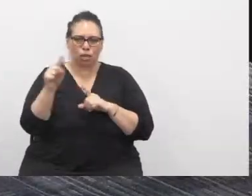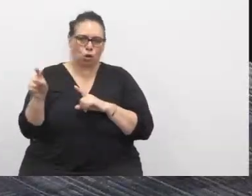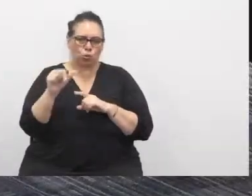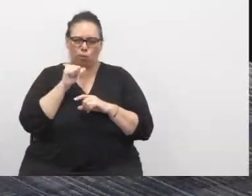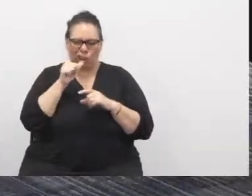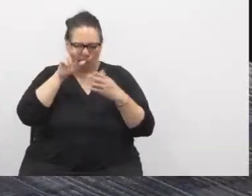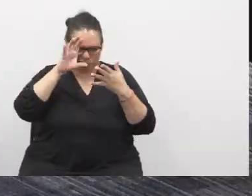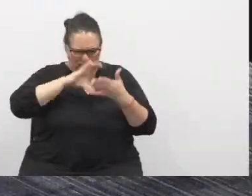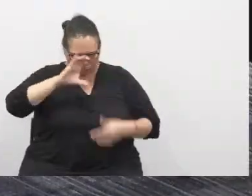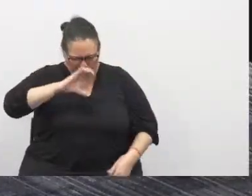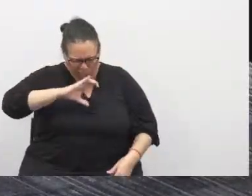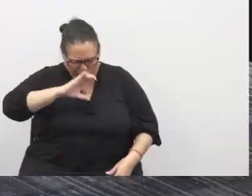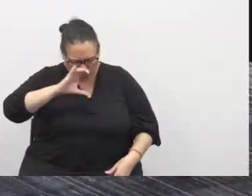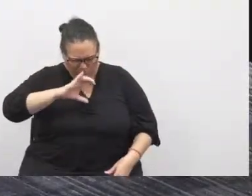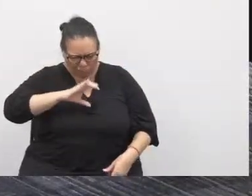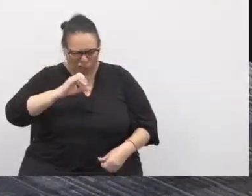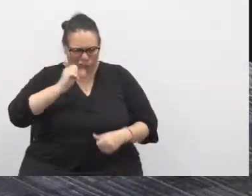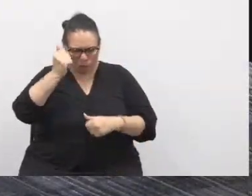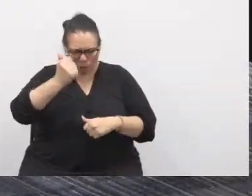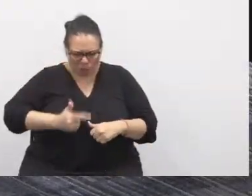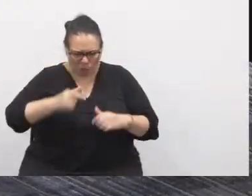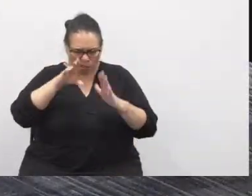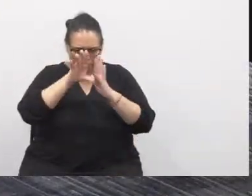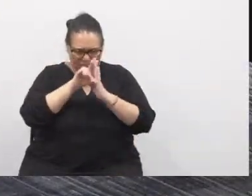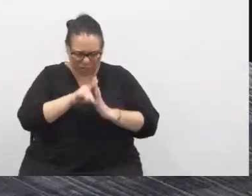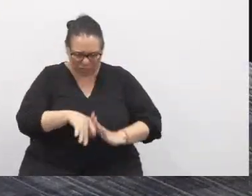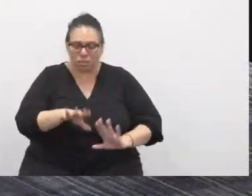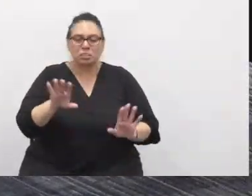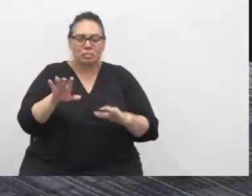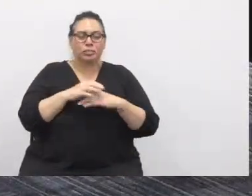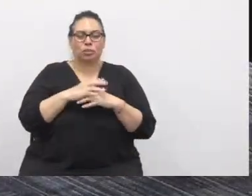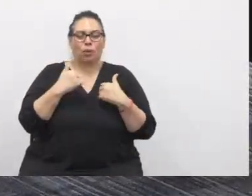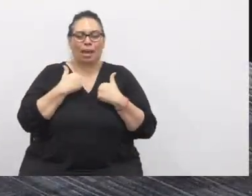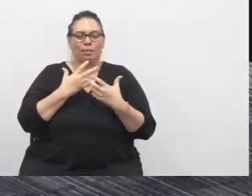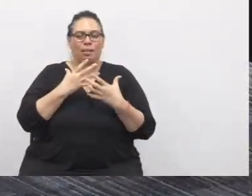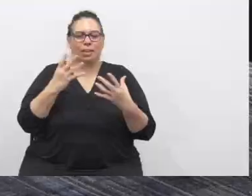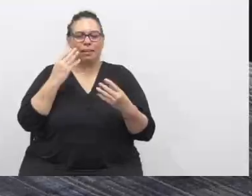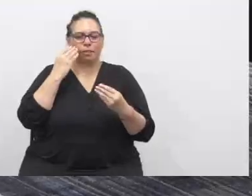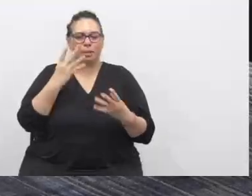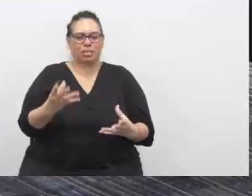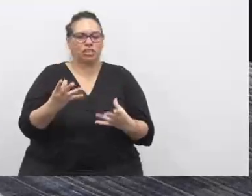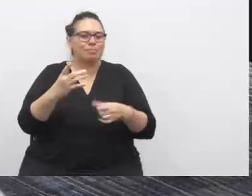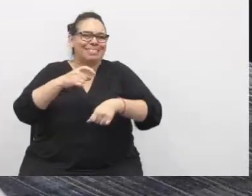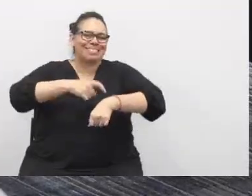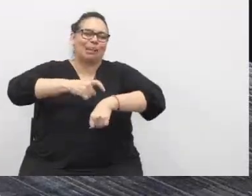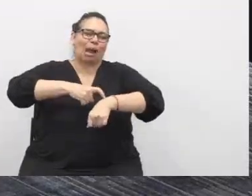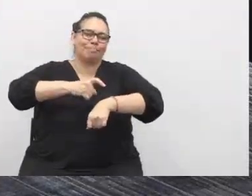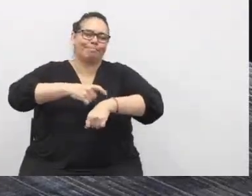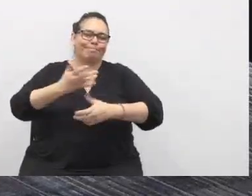or go through all that stuff. So we have lots of information, but a lot of times it's making it accessible